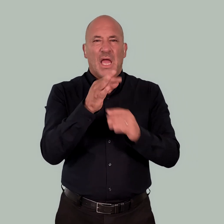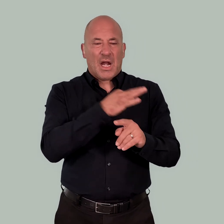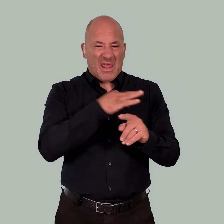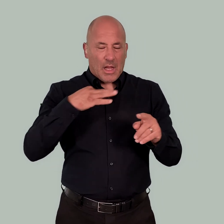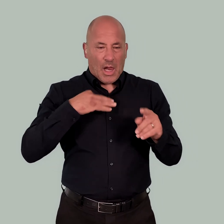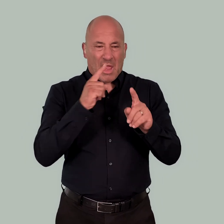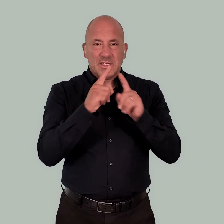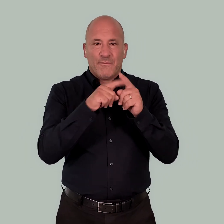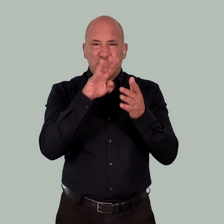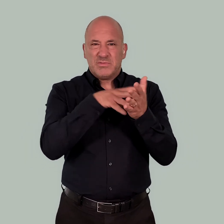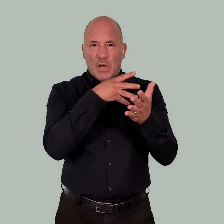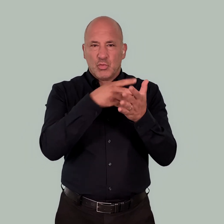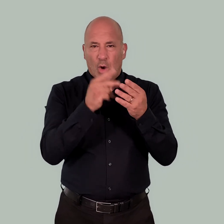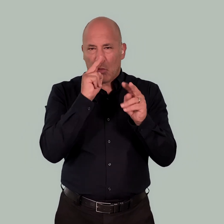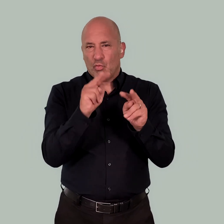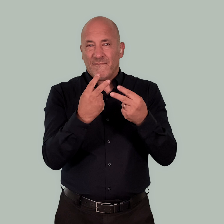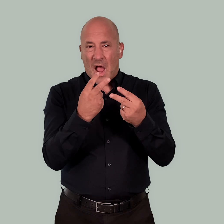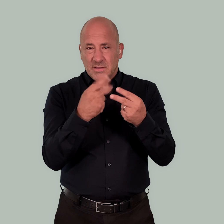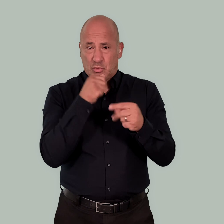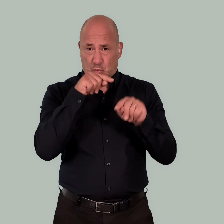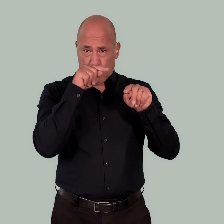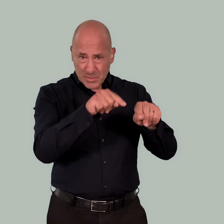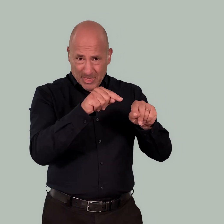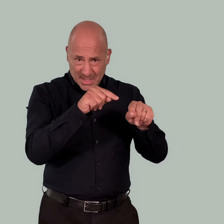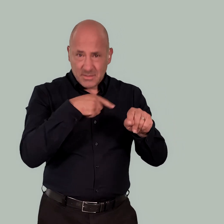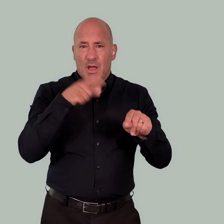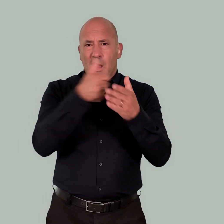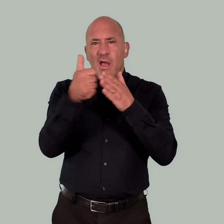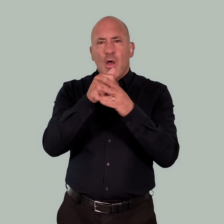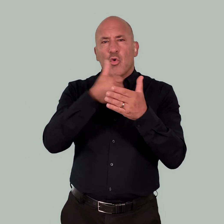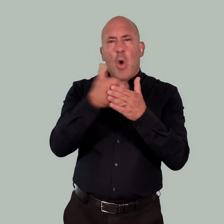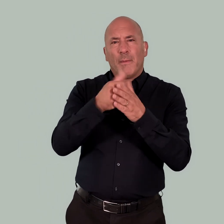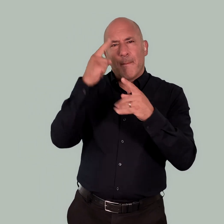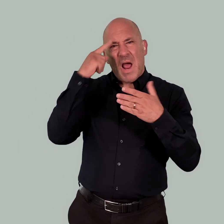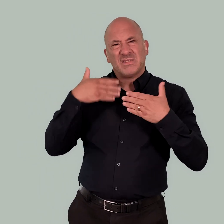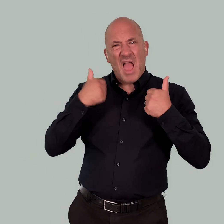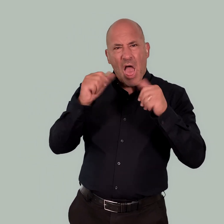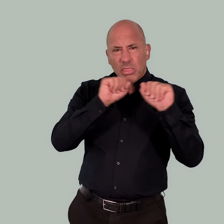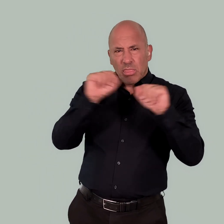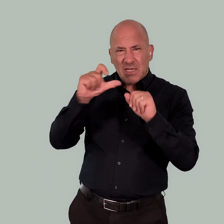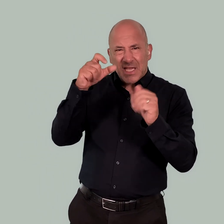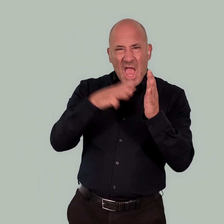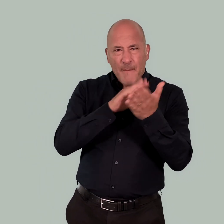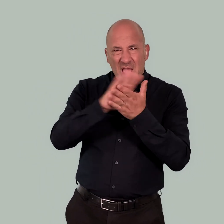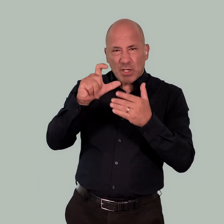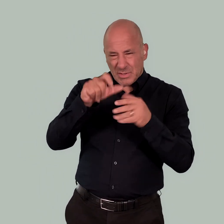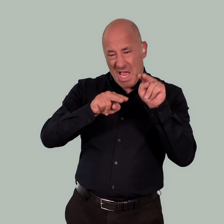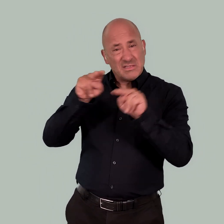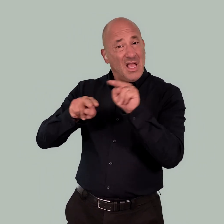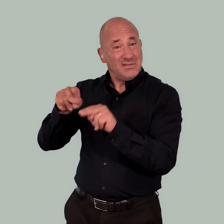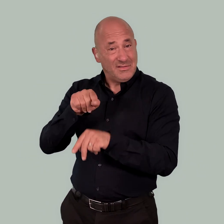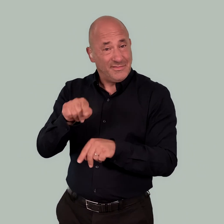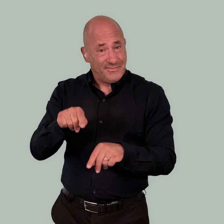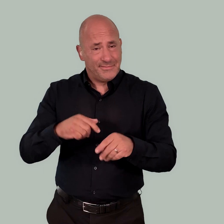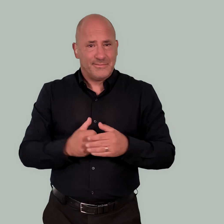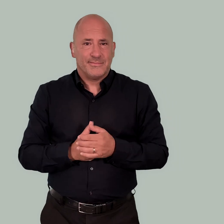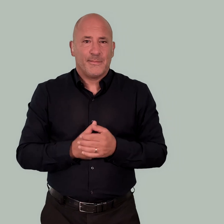were assessed using CIS-R (Clinical Interview Schedule – Revised).